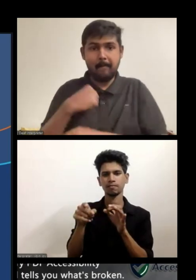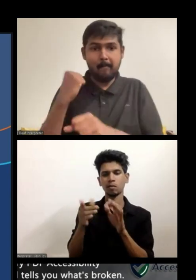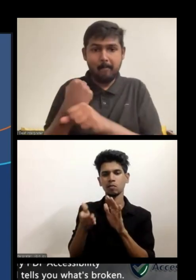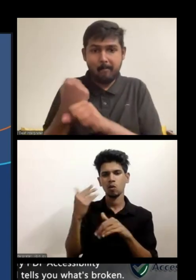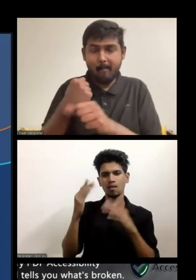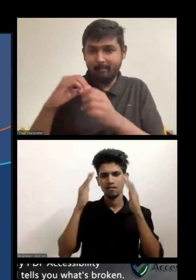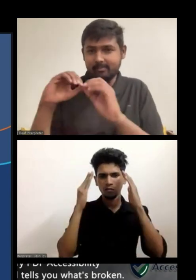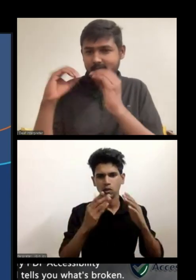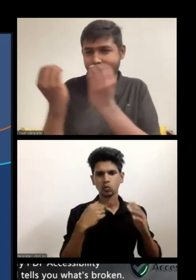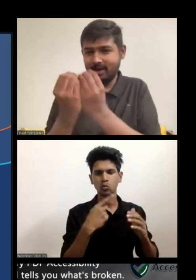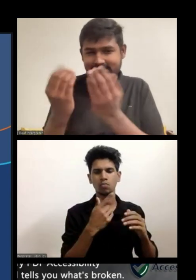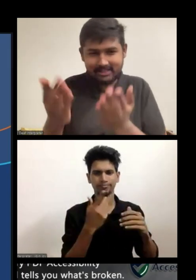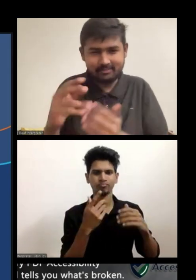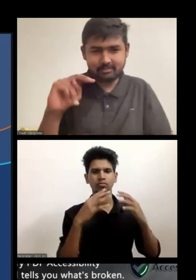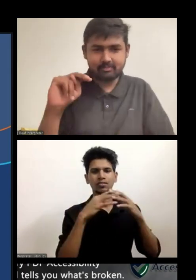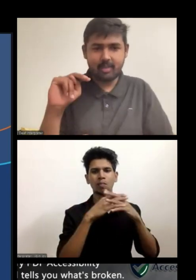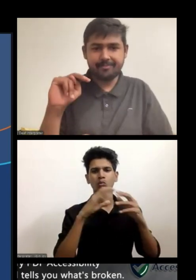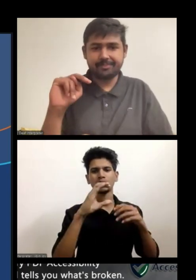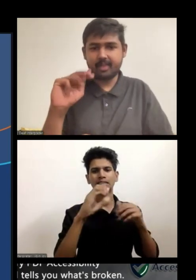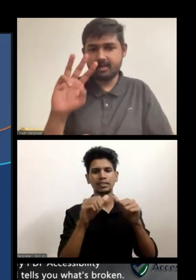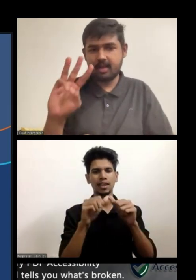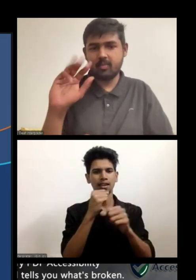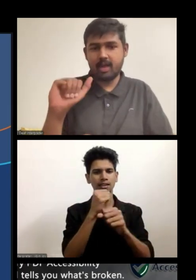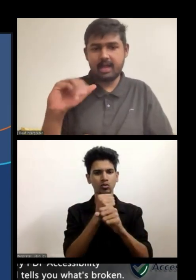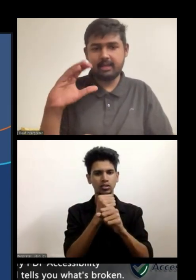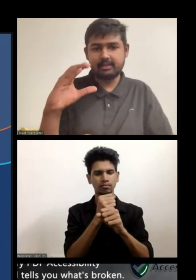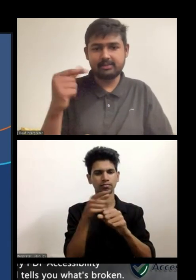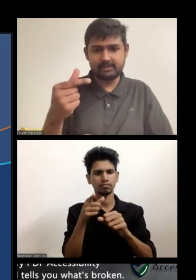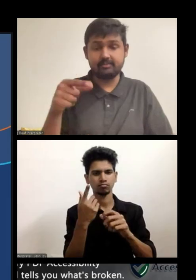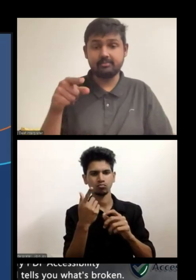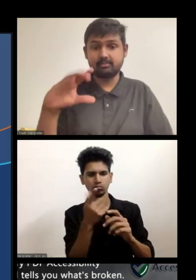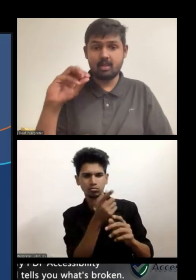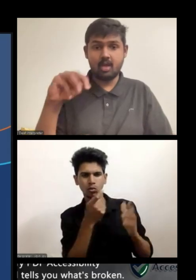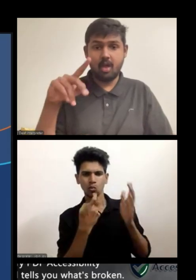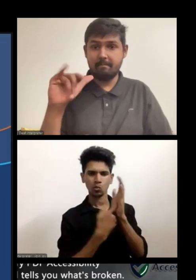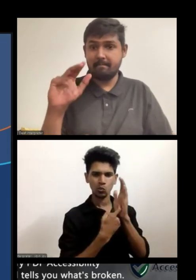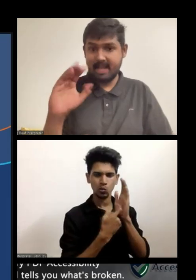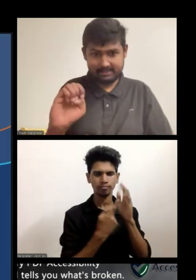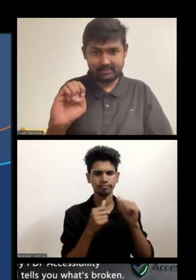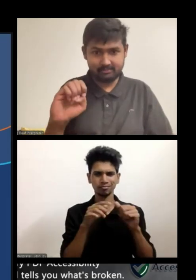accessibility, inclusive activities, and such things. Not limited to this, but it is in this.